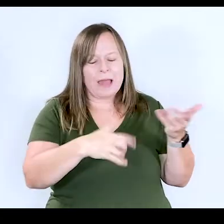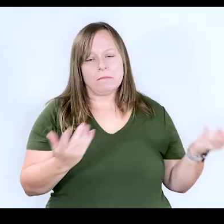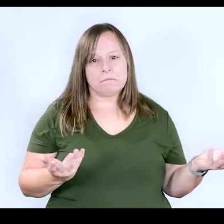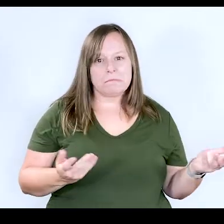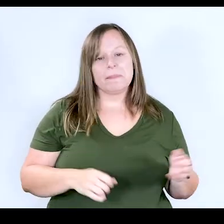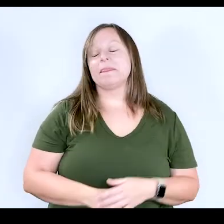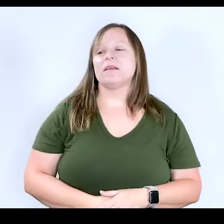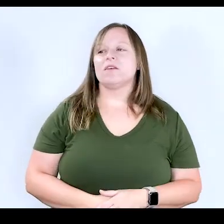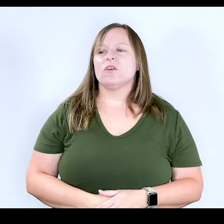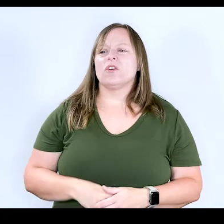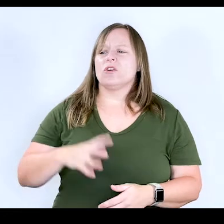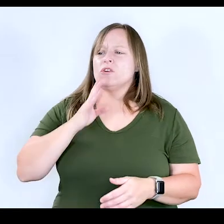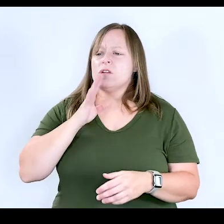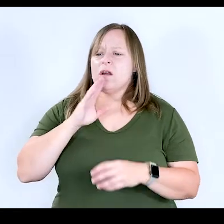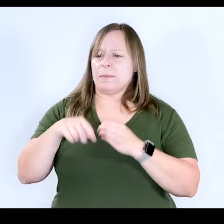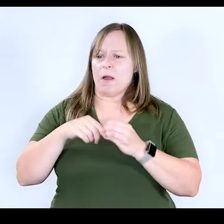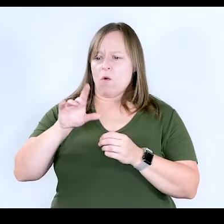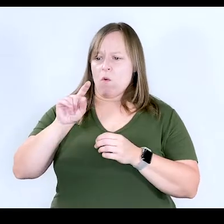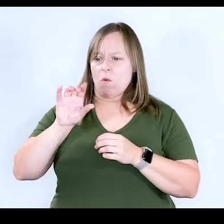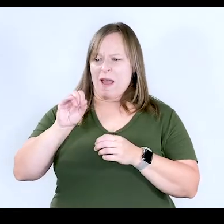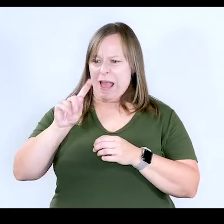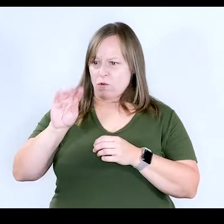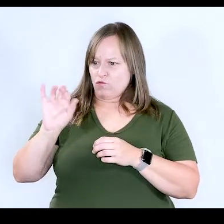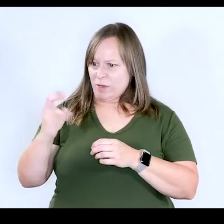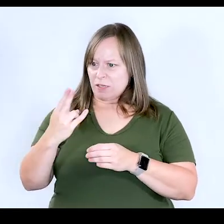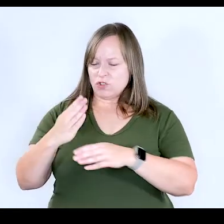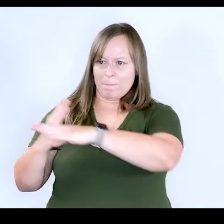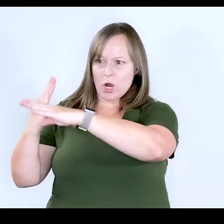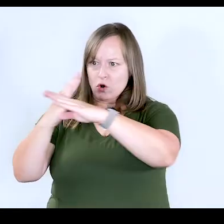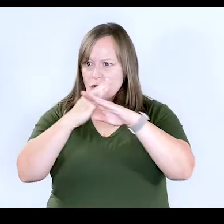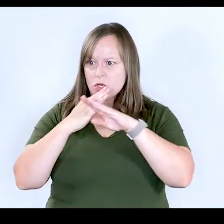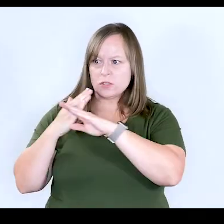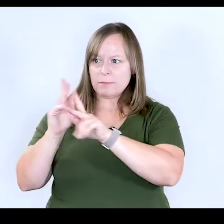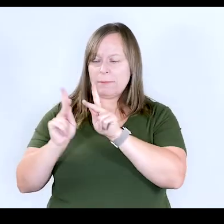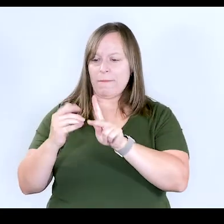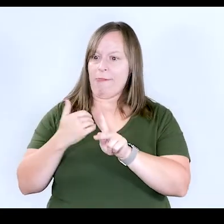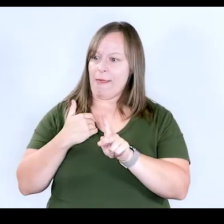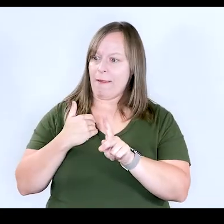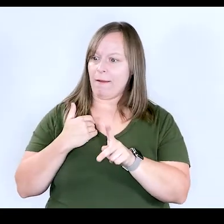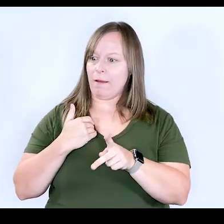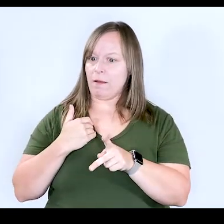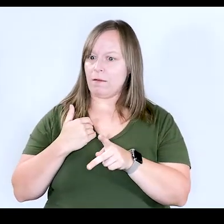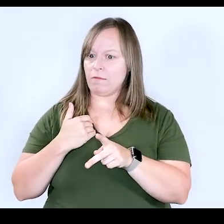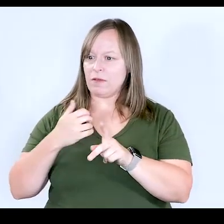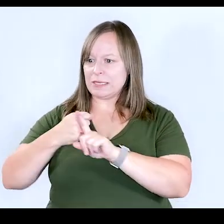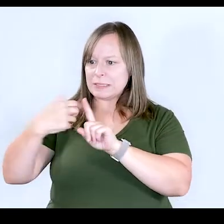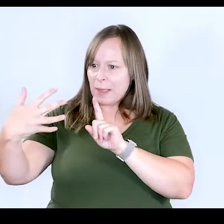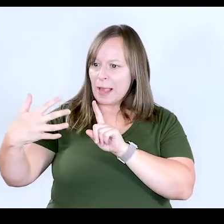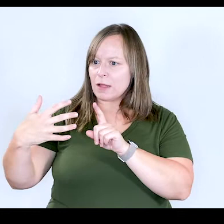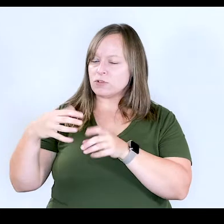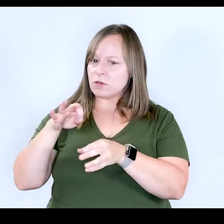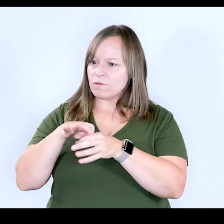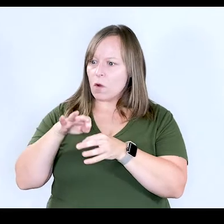and you just talked a lot about the barriers that many people have to not just the expansion of the vote